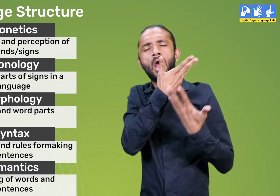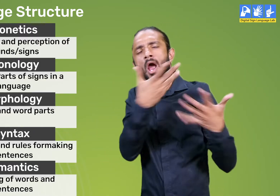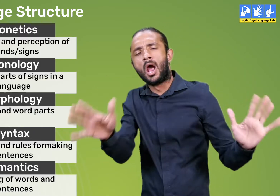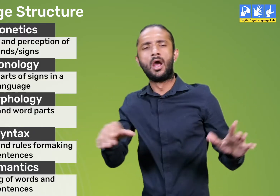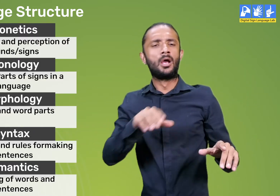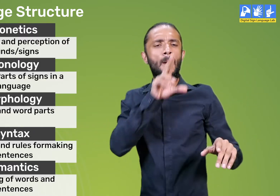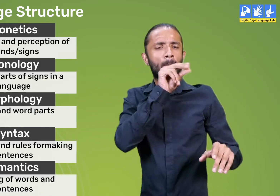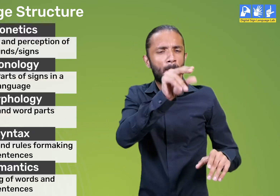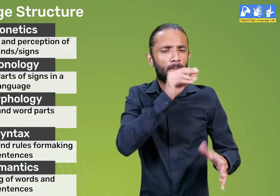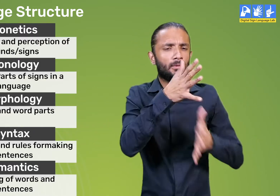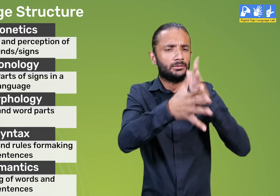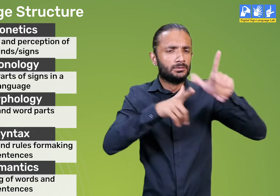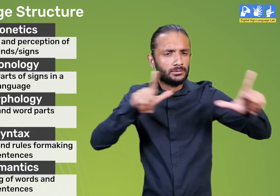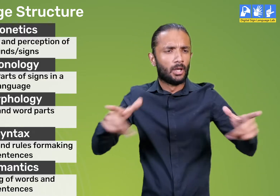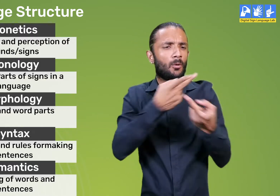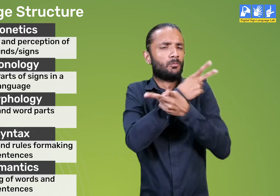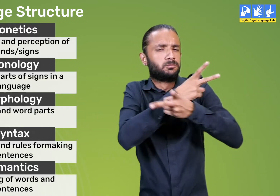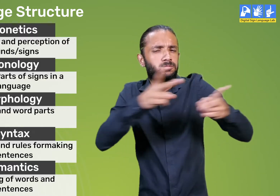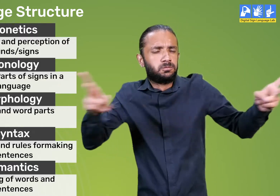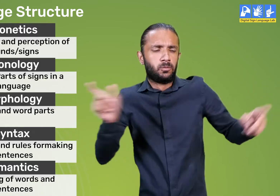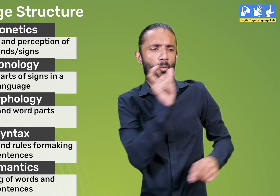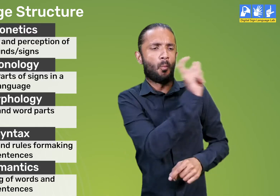and the last is semantics which is based on the meaning of words and sentences ,